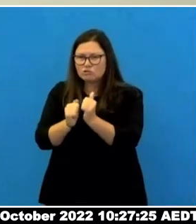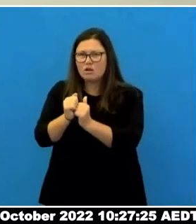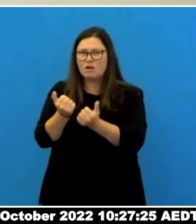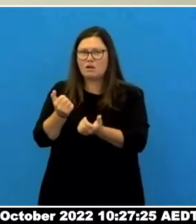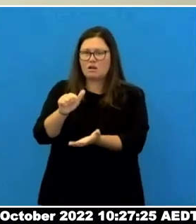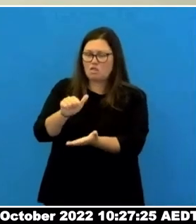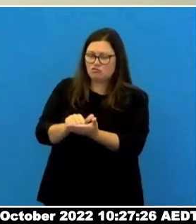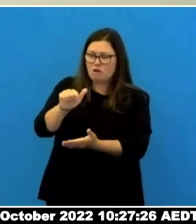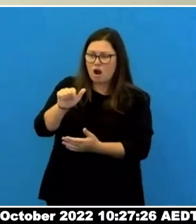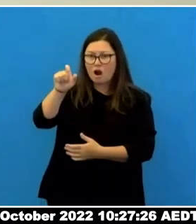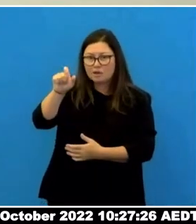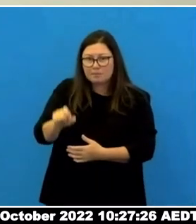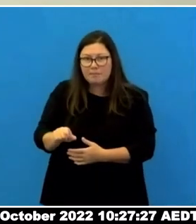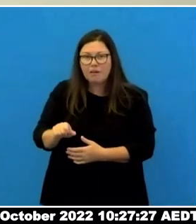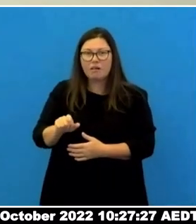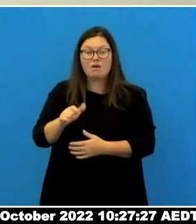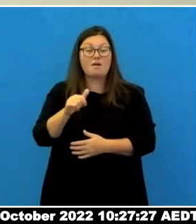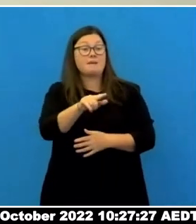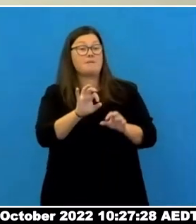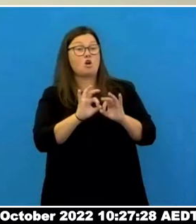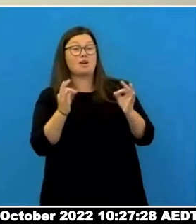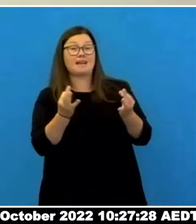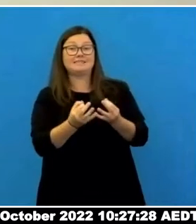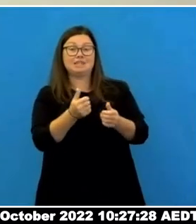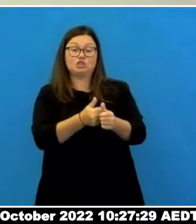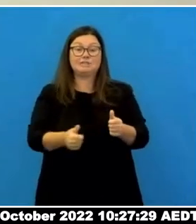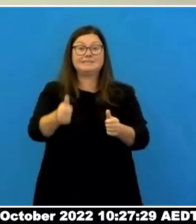particularly organisations to be able to lead and advocate